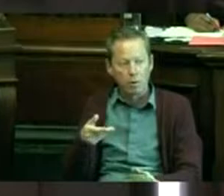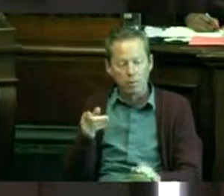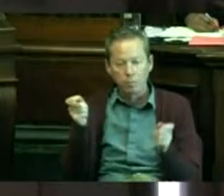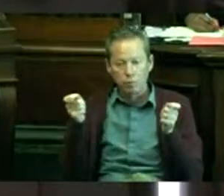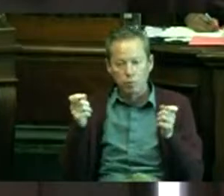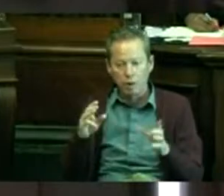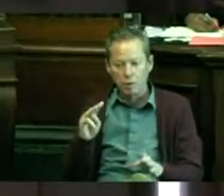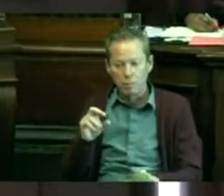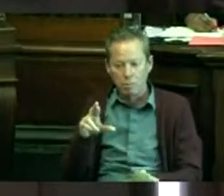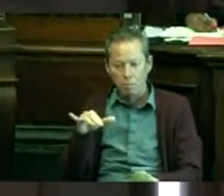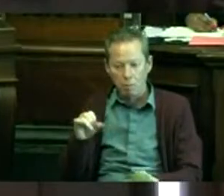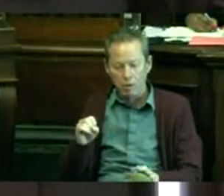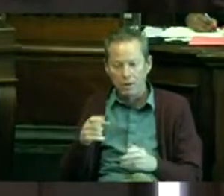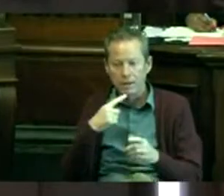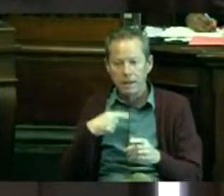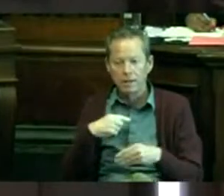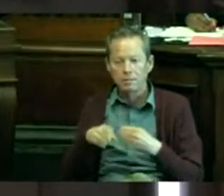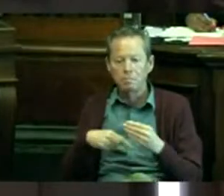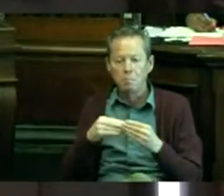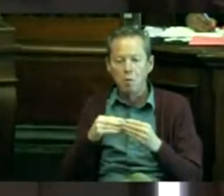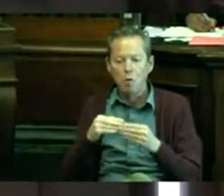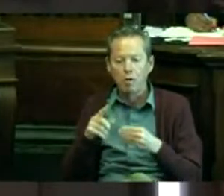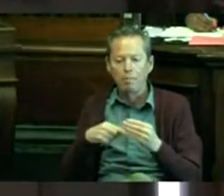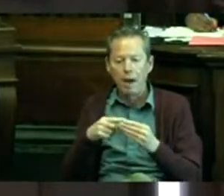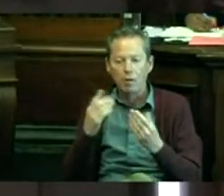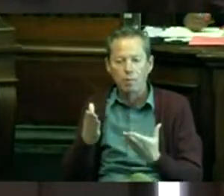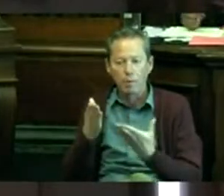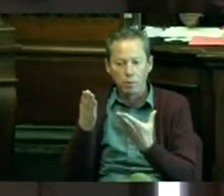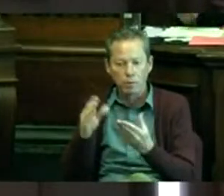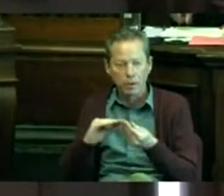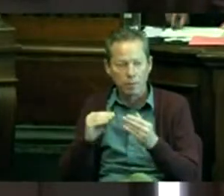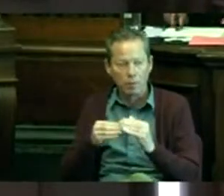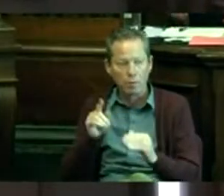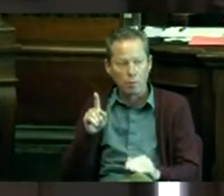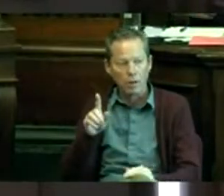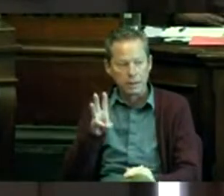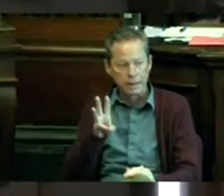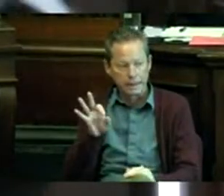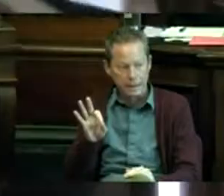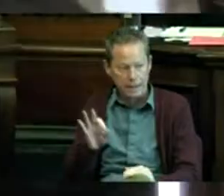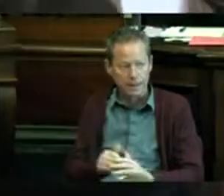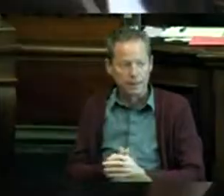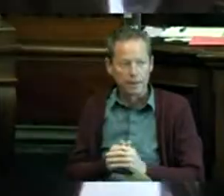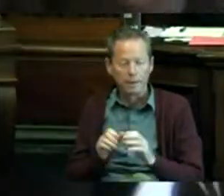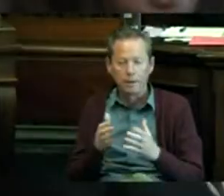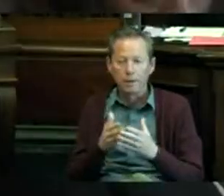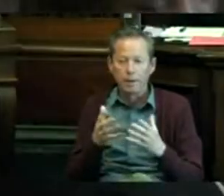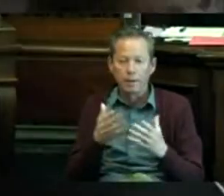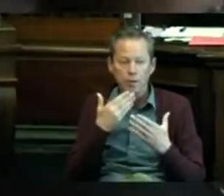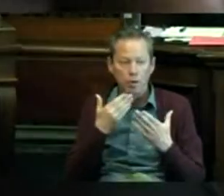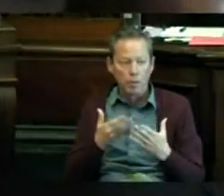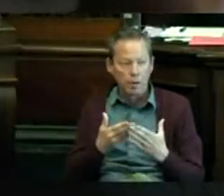project management office. So I welcome Director Morris to tell